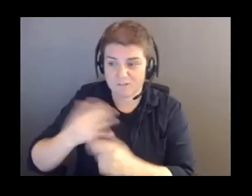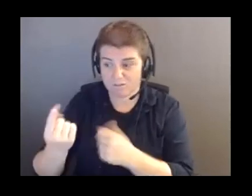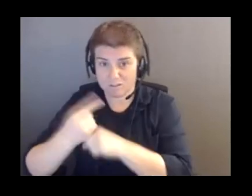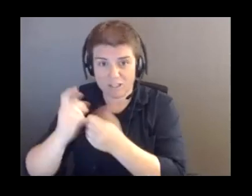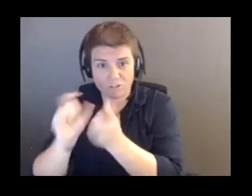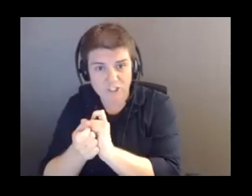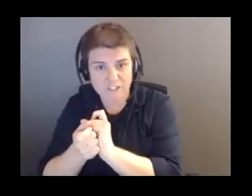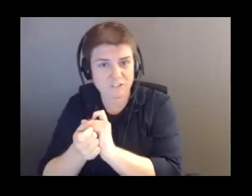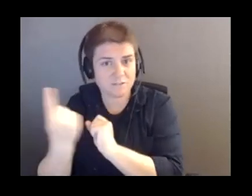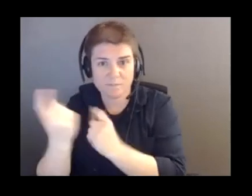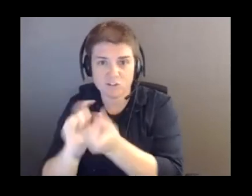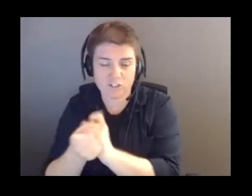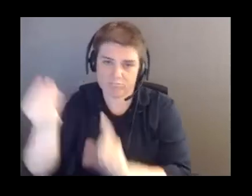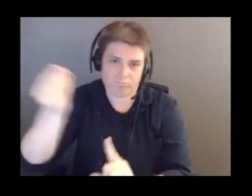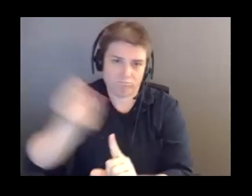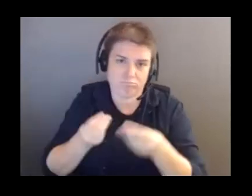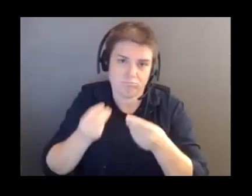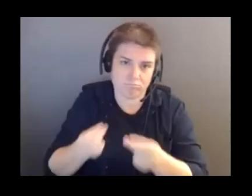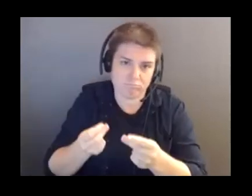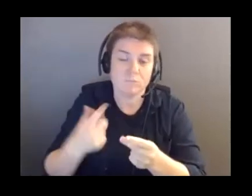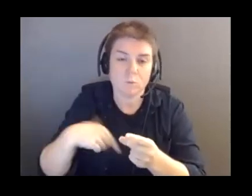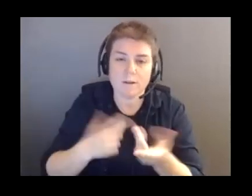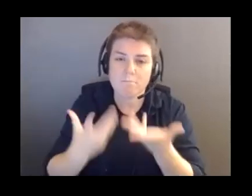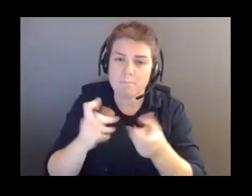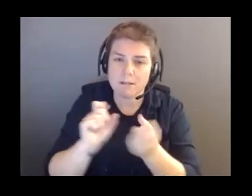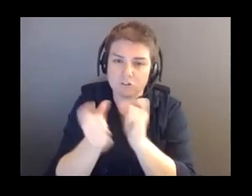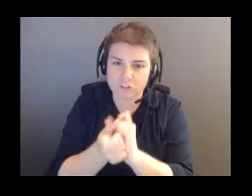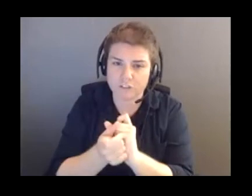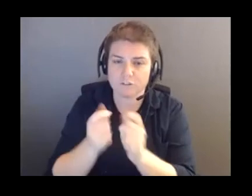immediately as we may be able to make updates to your application or provide additional